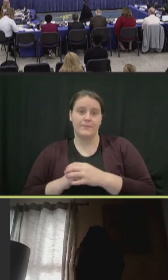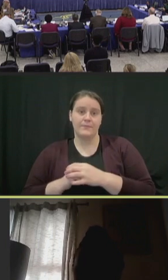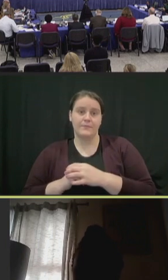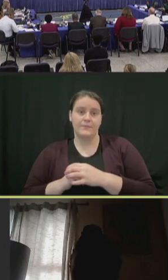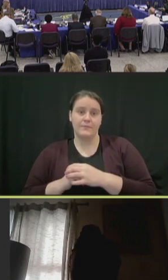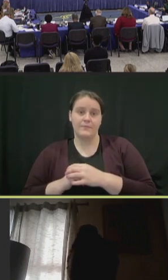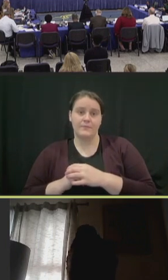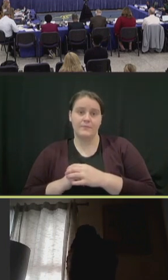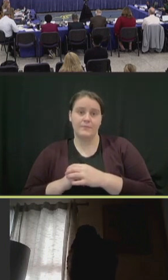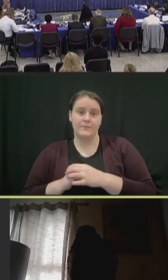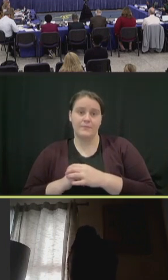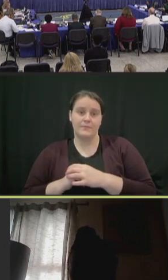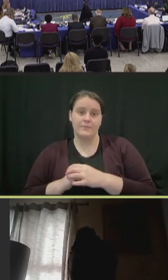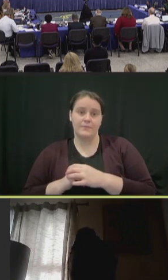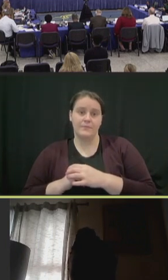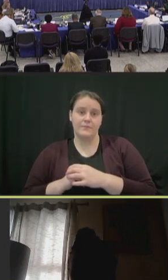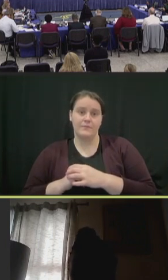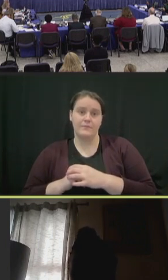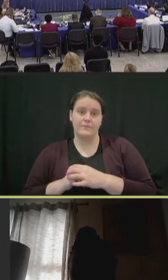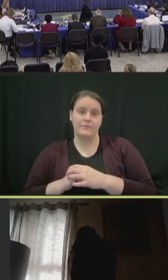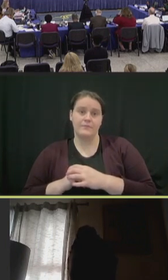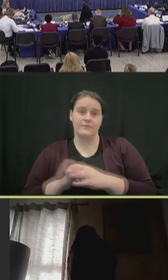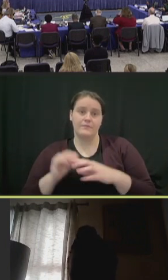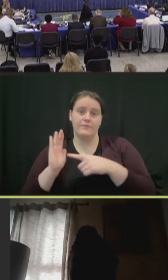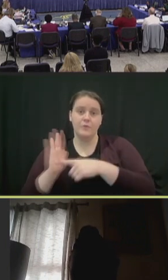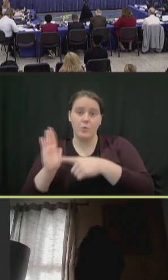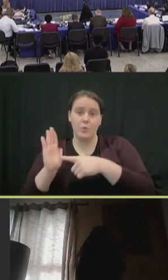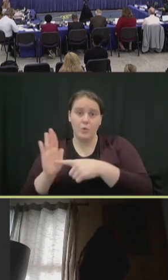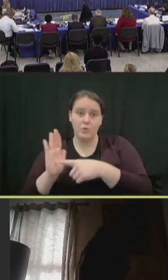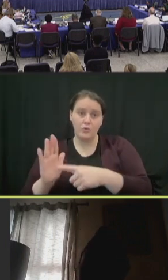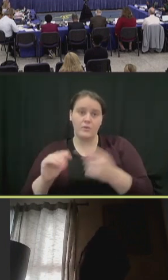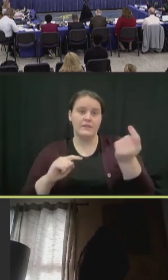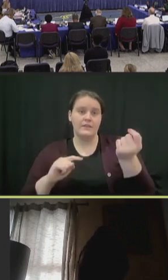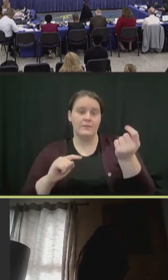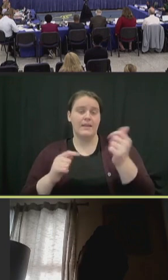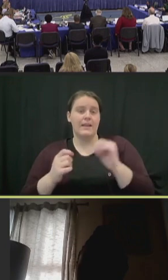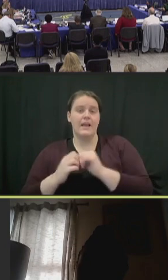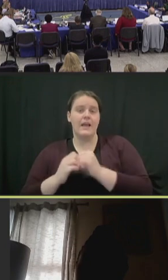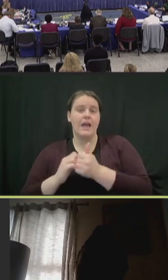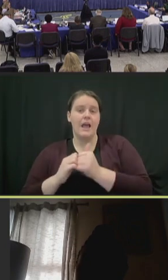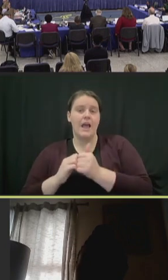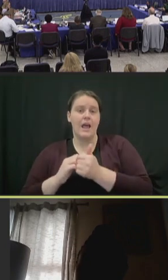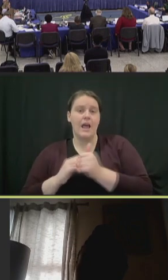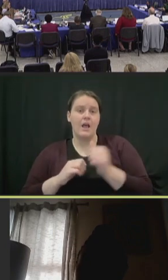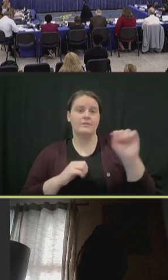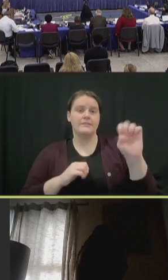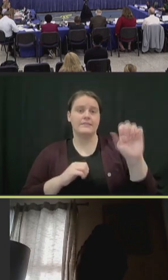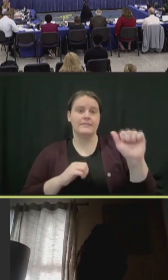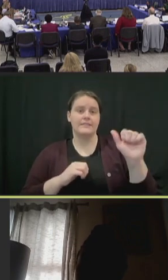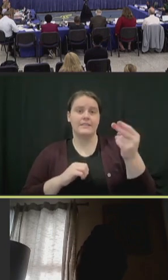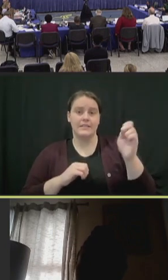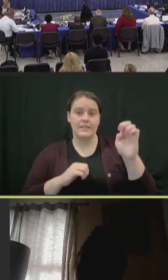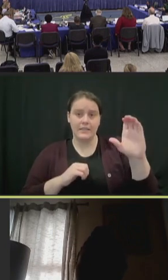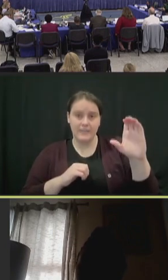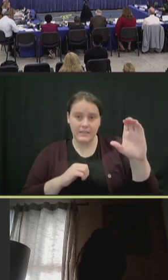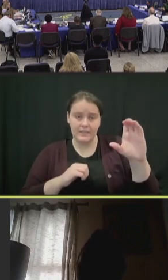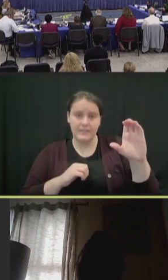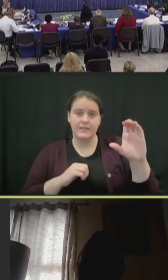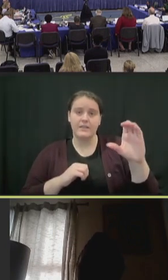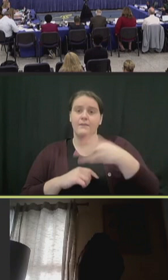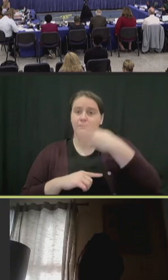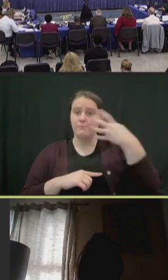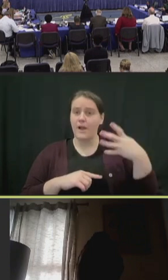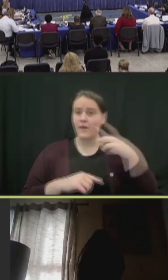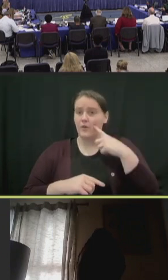Just to show you a little bit of how the SEAHEC migrant healthcare coordination program works at